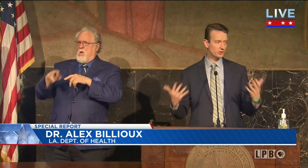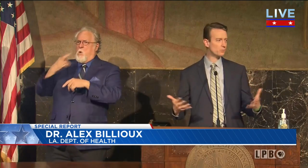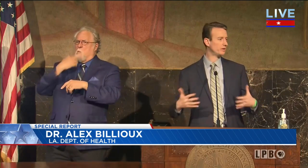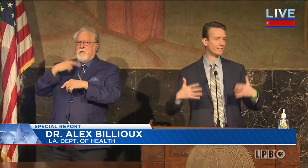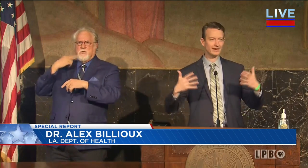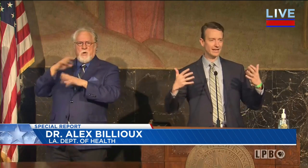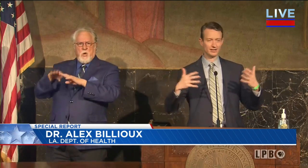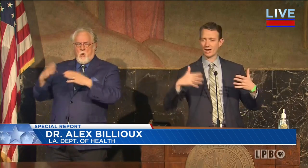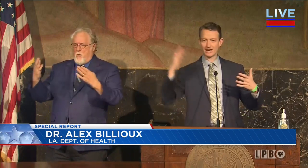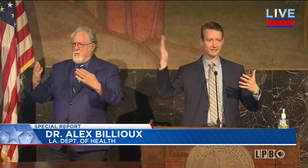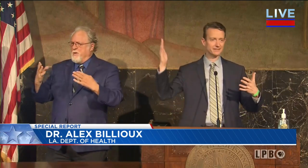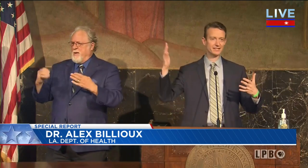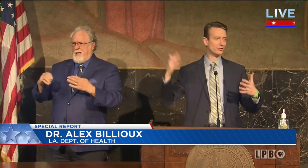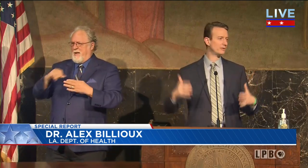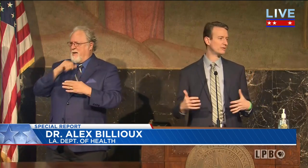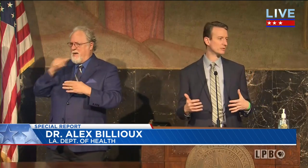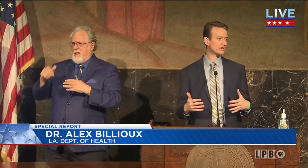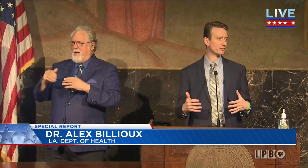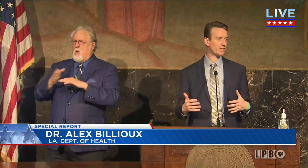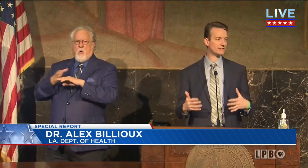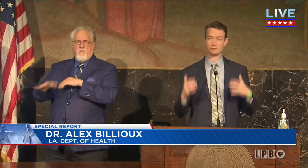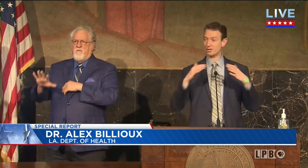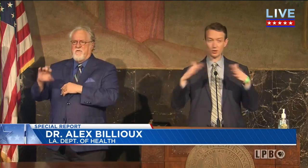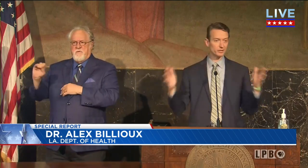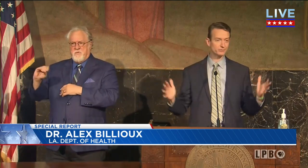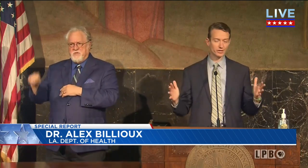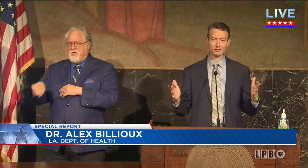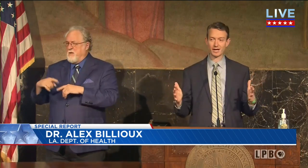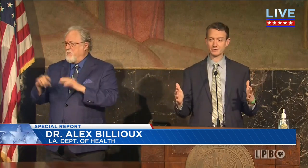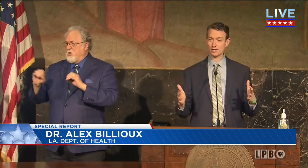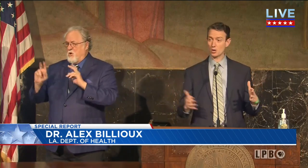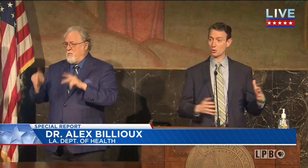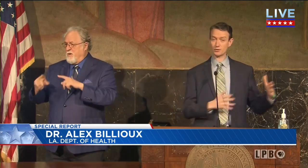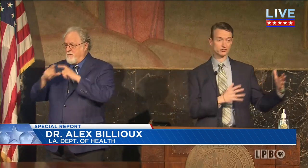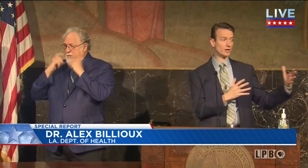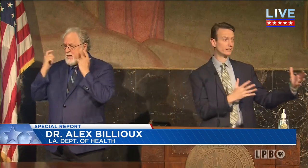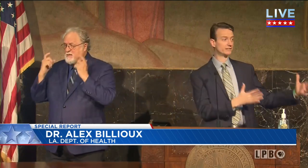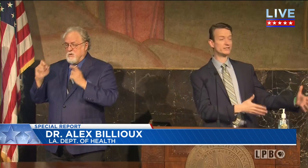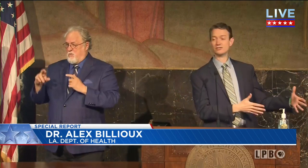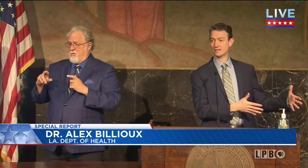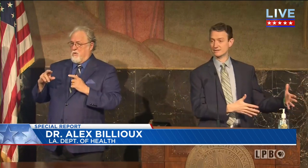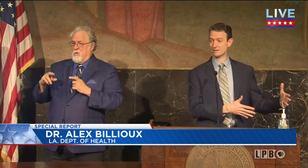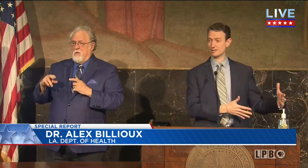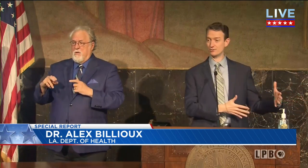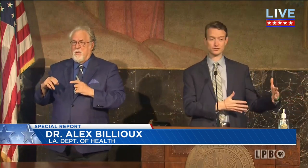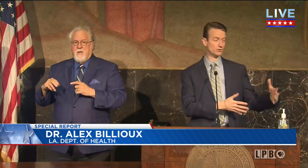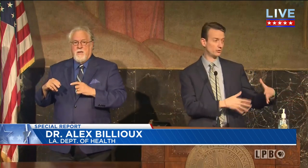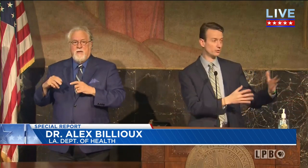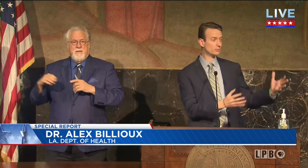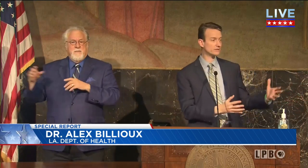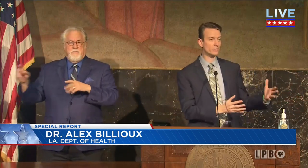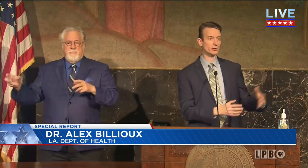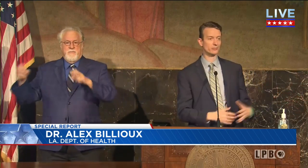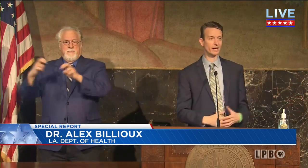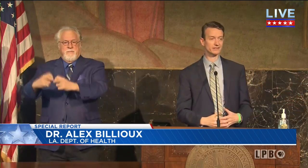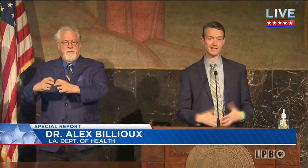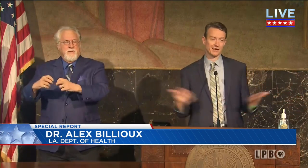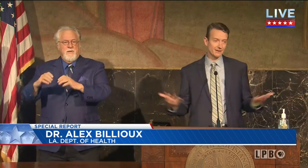HOUSEHOLD. THAT MEANS RIDICULOUS COGNIZANT OF THE SURROUNDINGS THAT YOU'RE WALKING INTO.